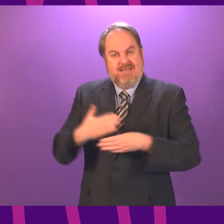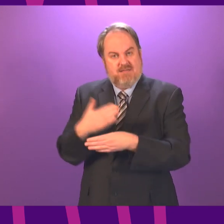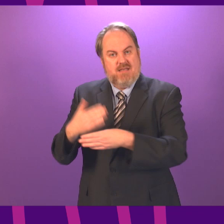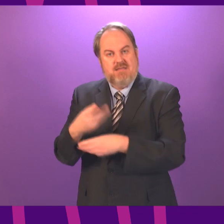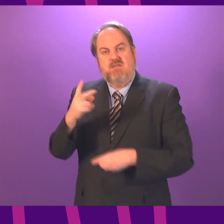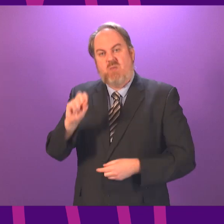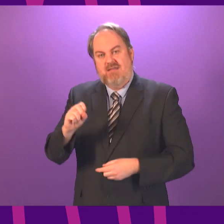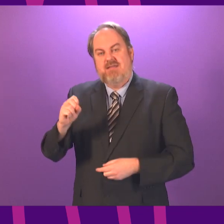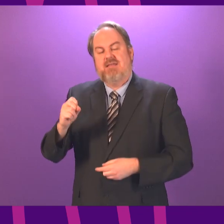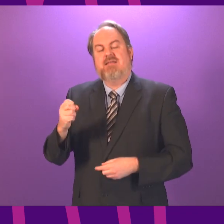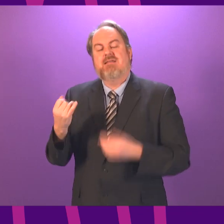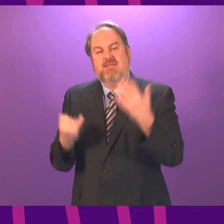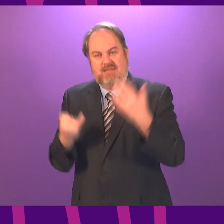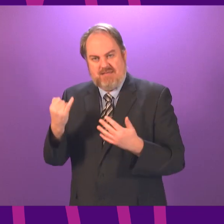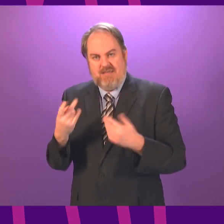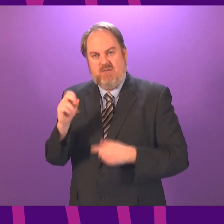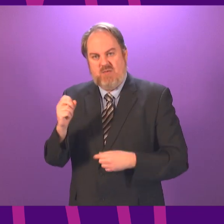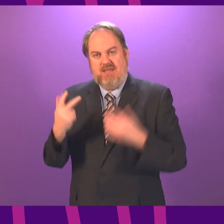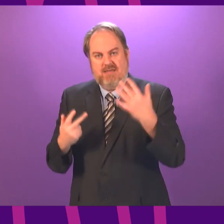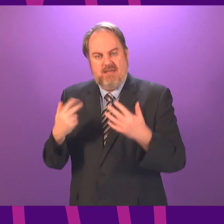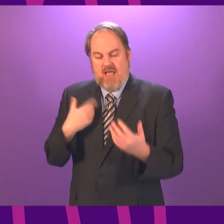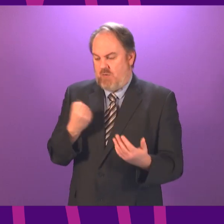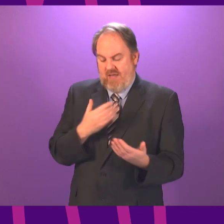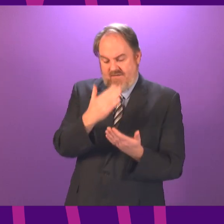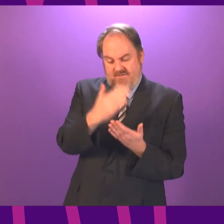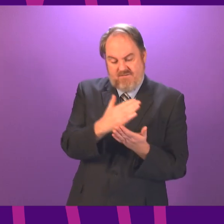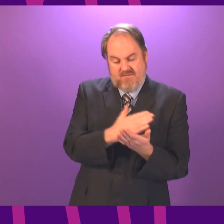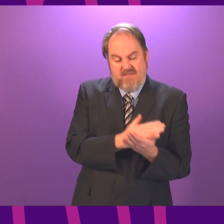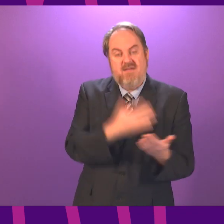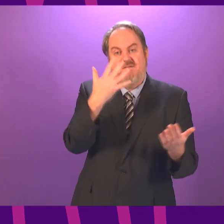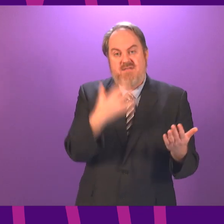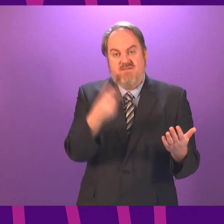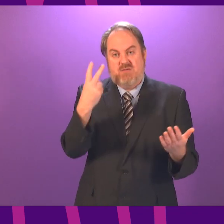do not have the full list of the 52 recommendations in front of me, but I am happy to arrange